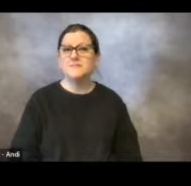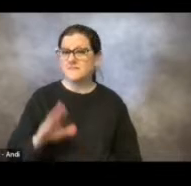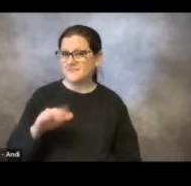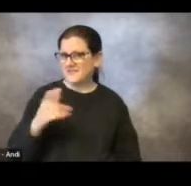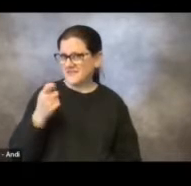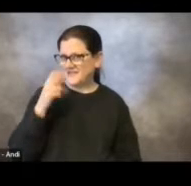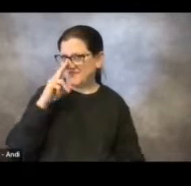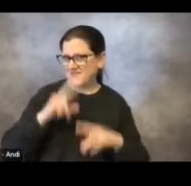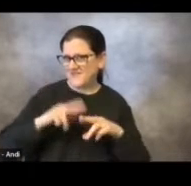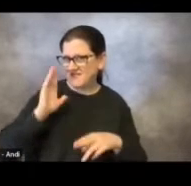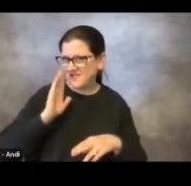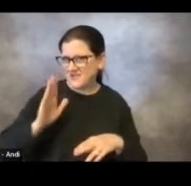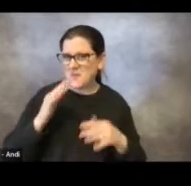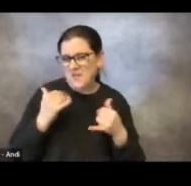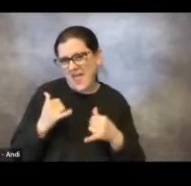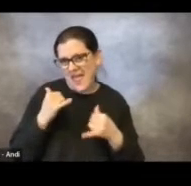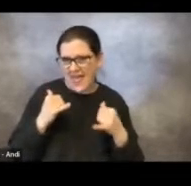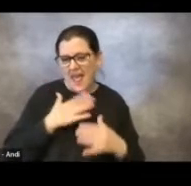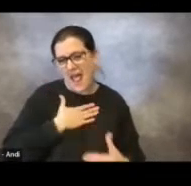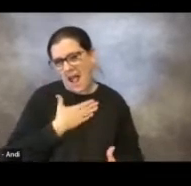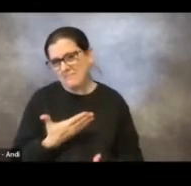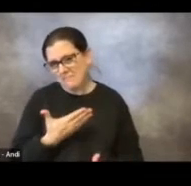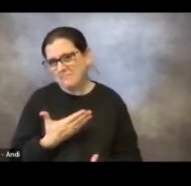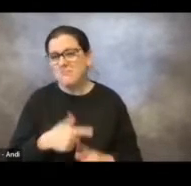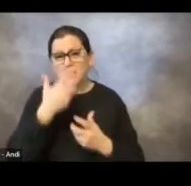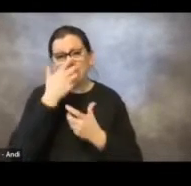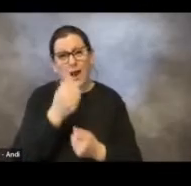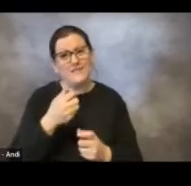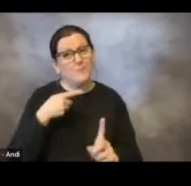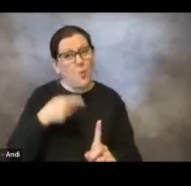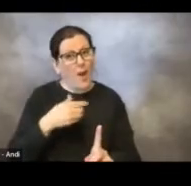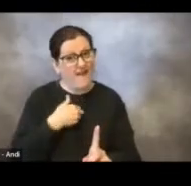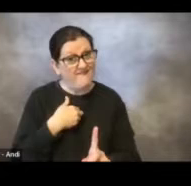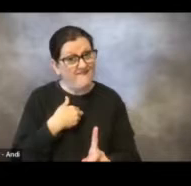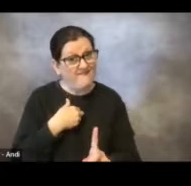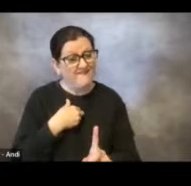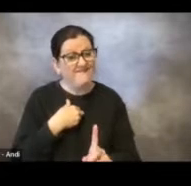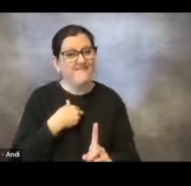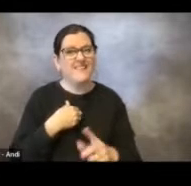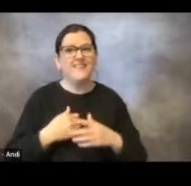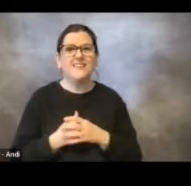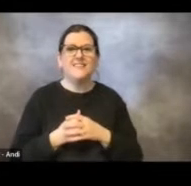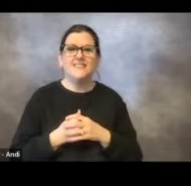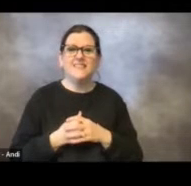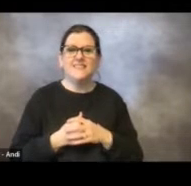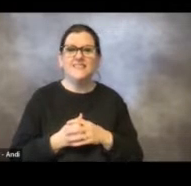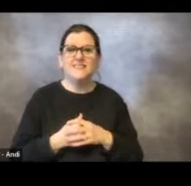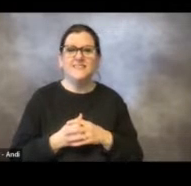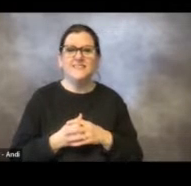here is this playful, I admit. But trust me, there's a point that I really want to drive home at the end of this slide. So on